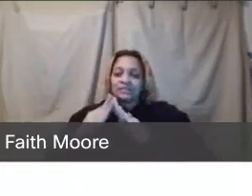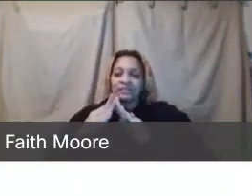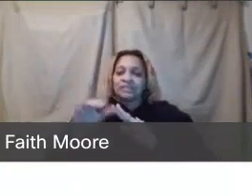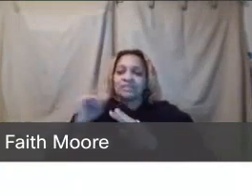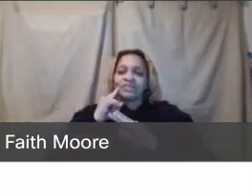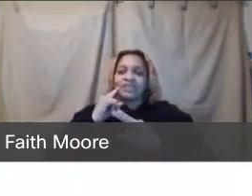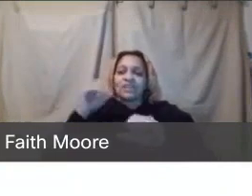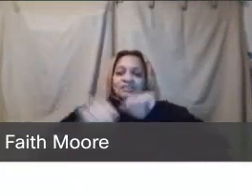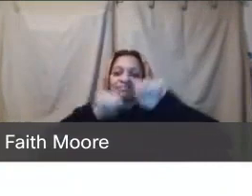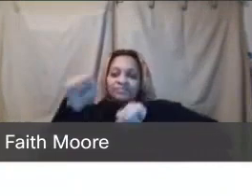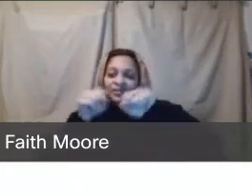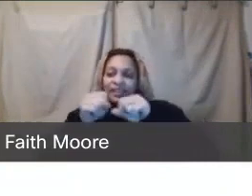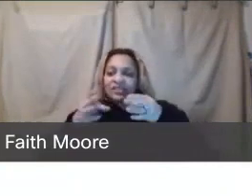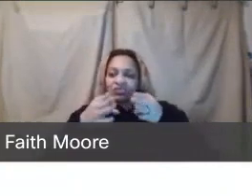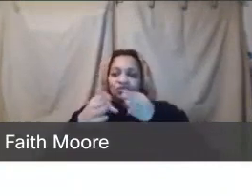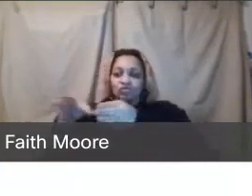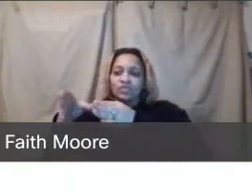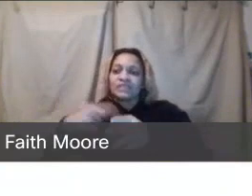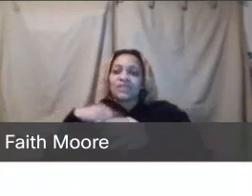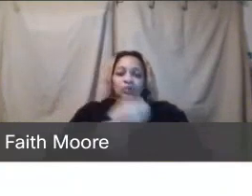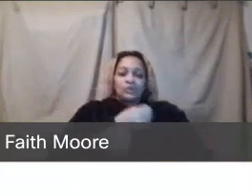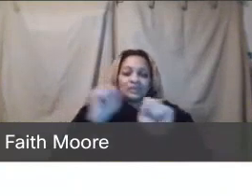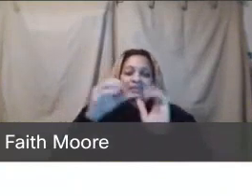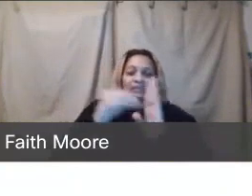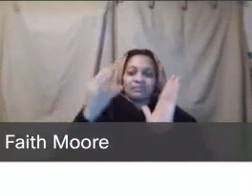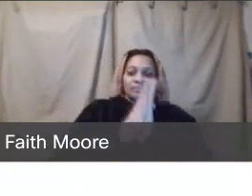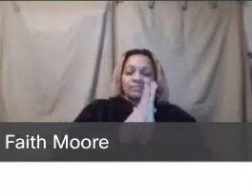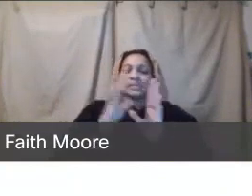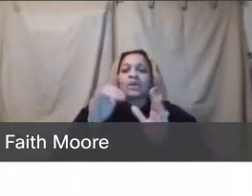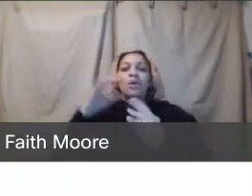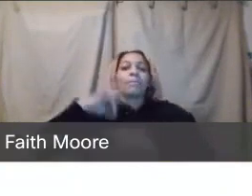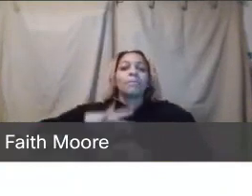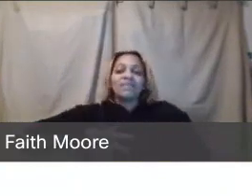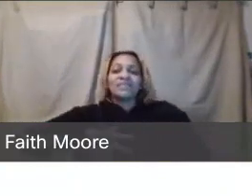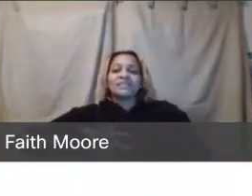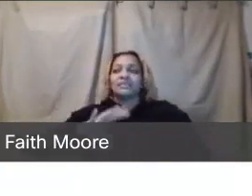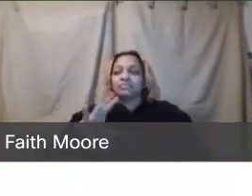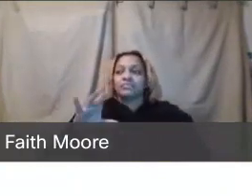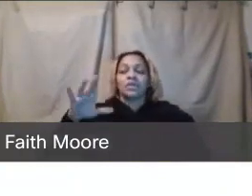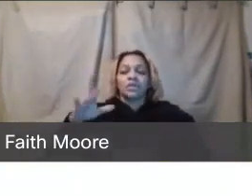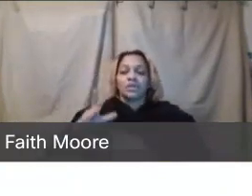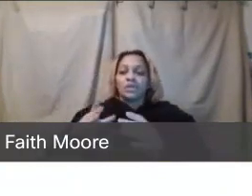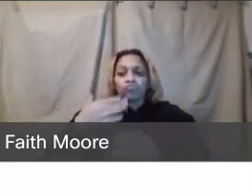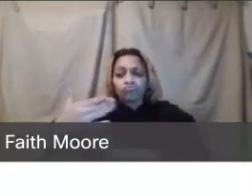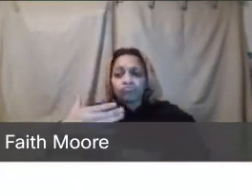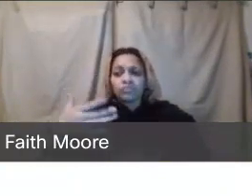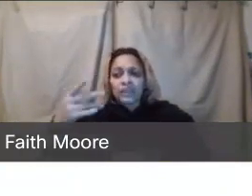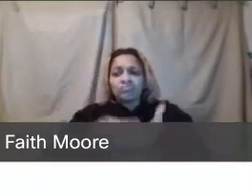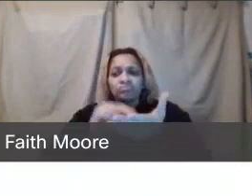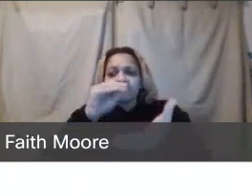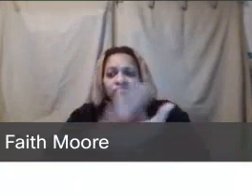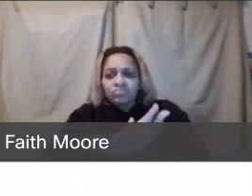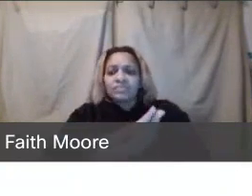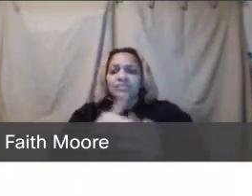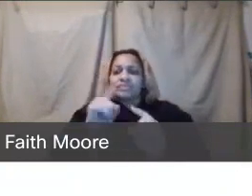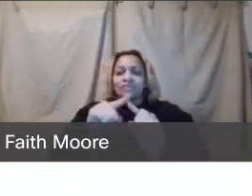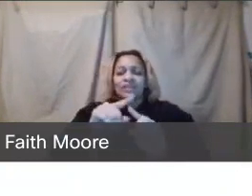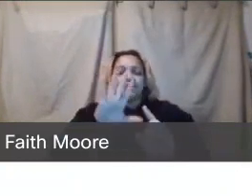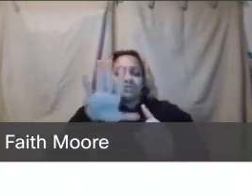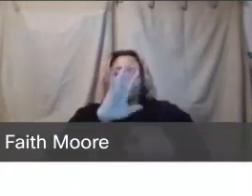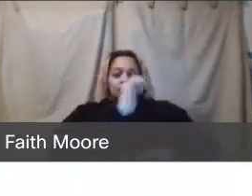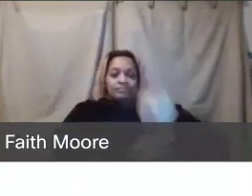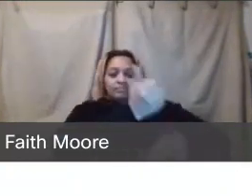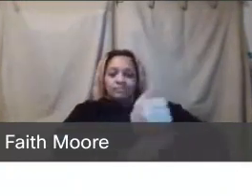C as well the safety documents safety benefits are well documented that with a clear delineated cycle track and dedicated signals for different road users driver.